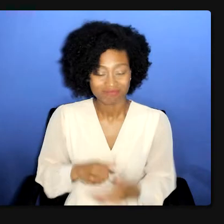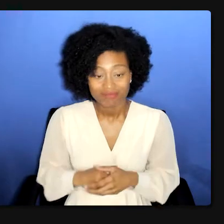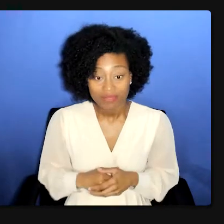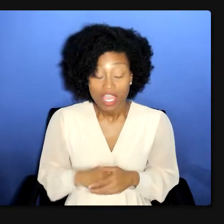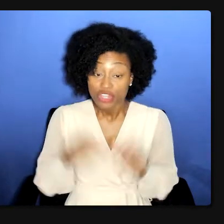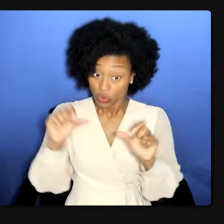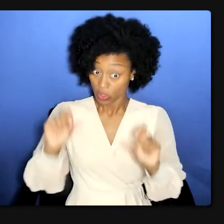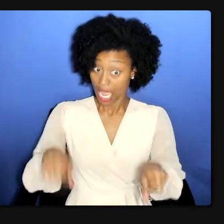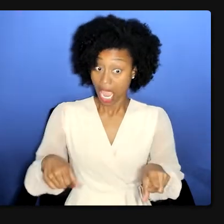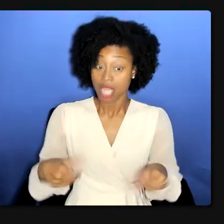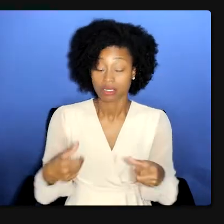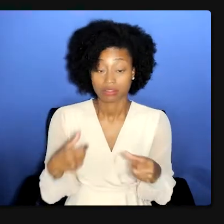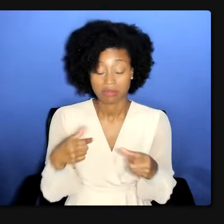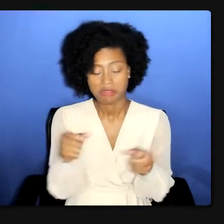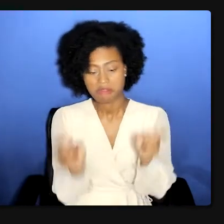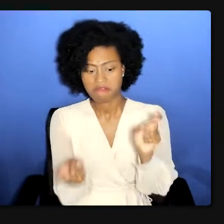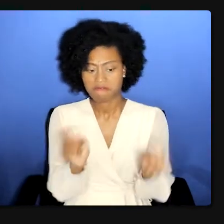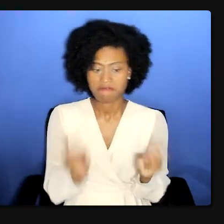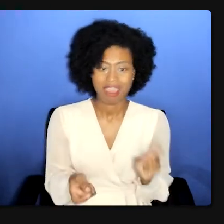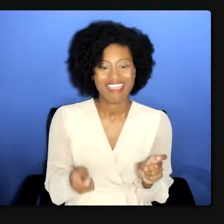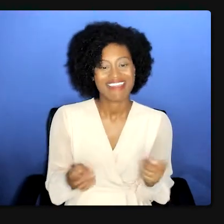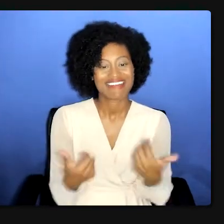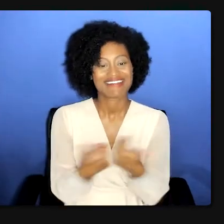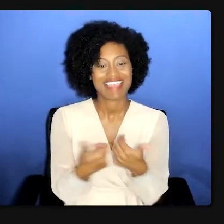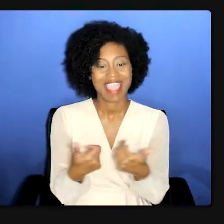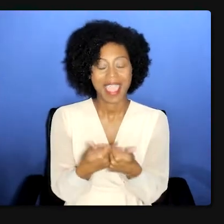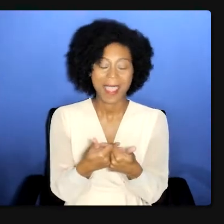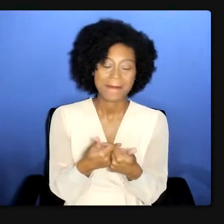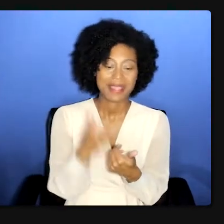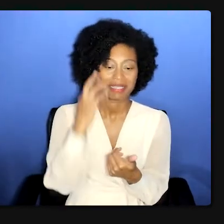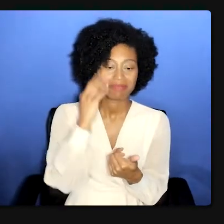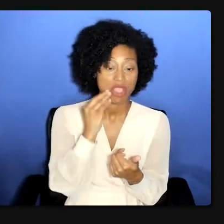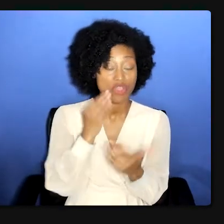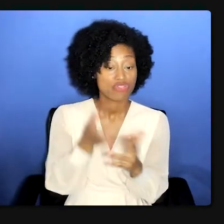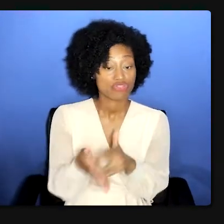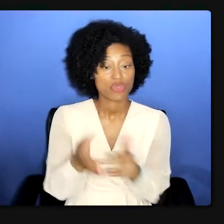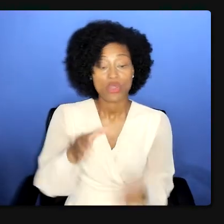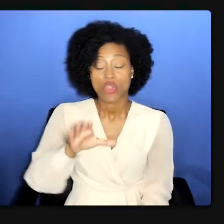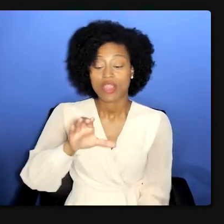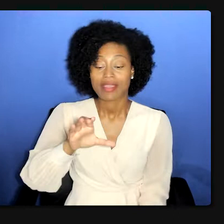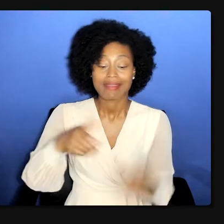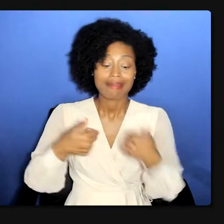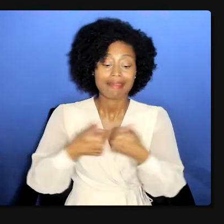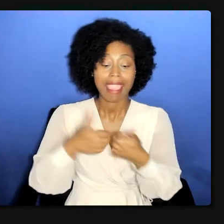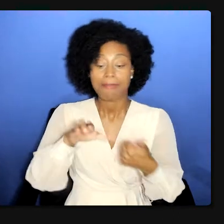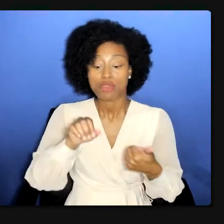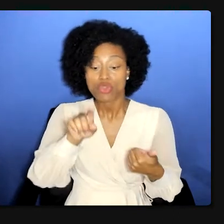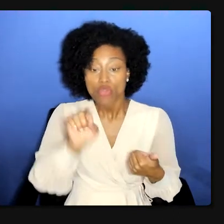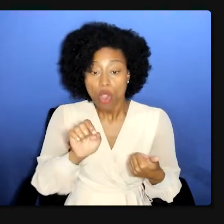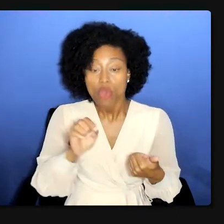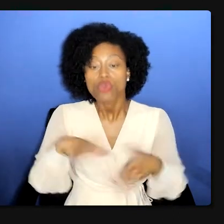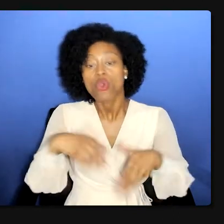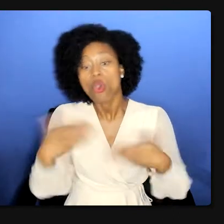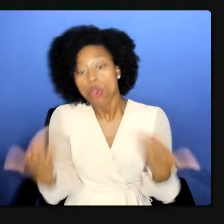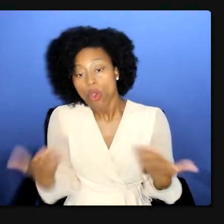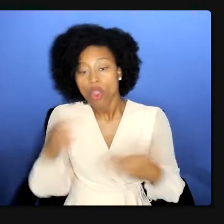on different game experiences by using, by configuring, either through game code or using overrides.